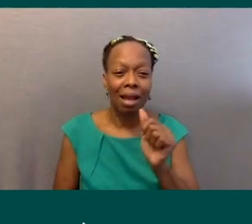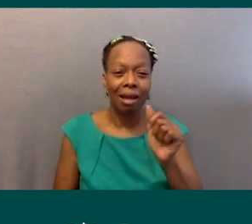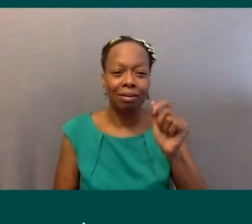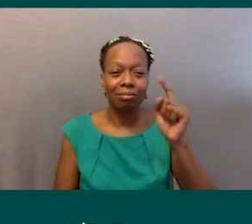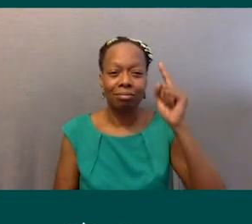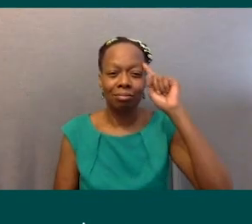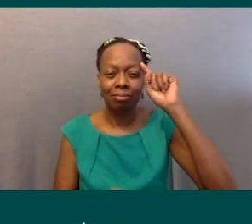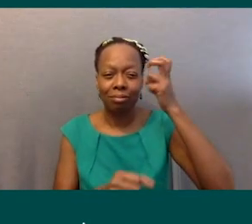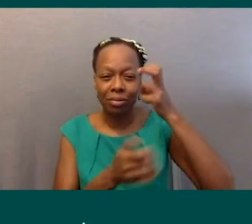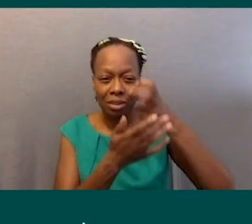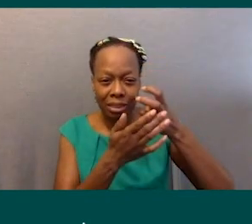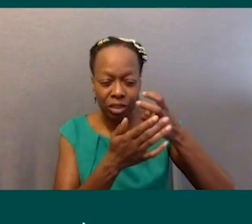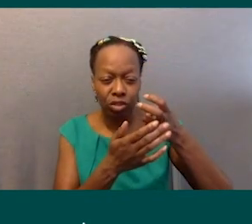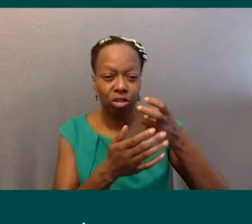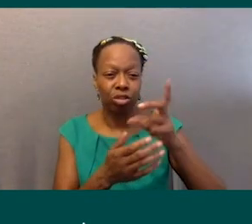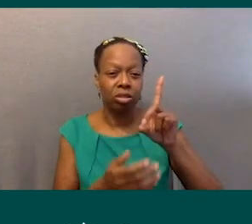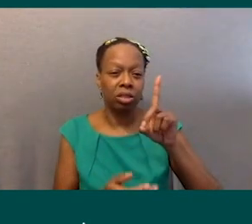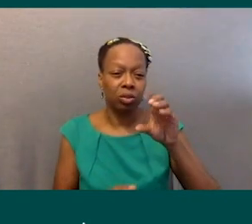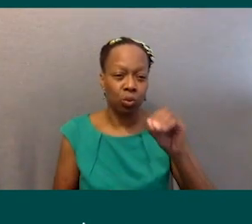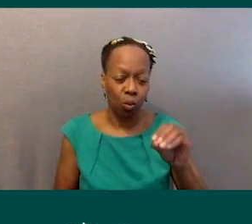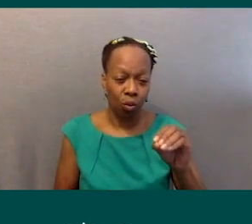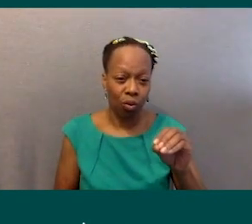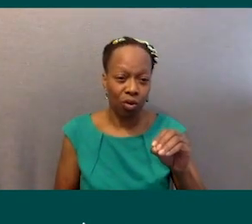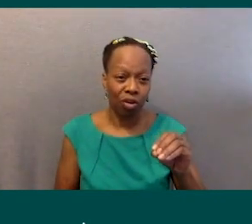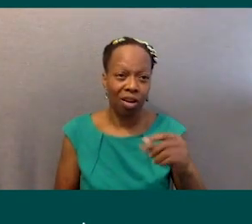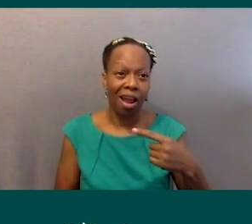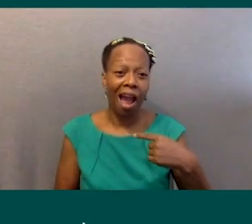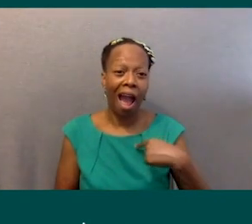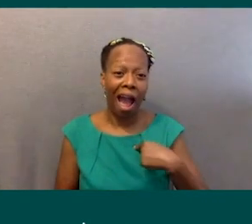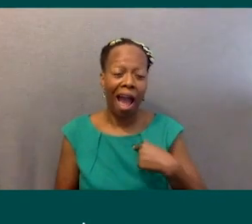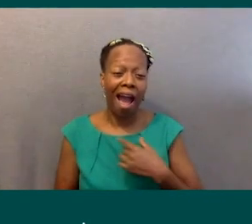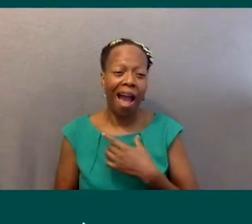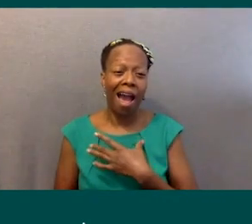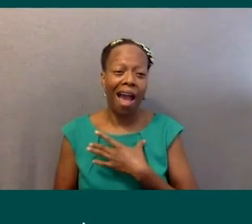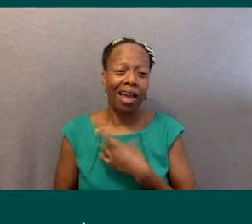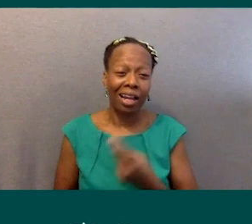So I don't know, I like to see the movement actually,